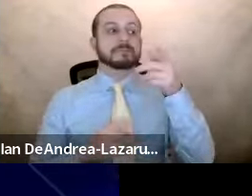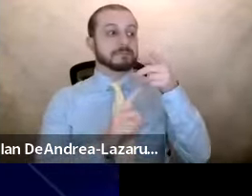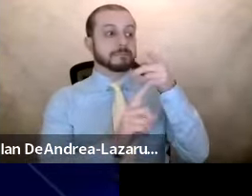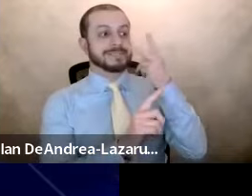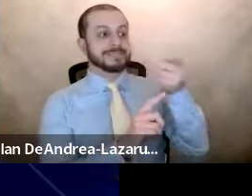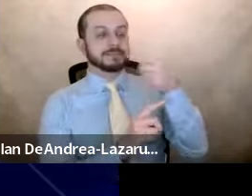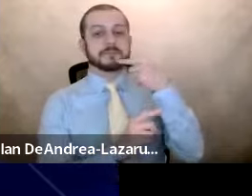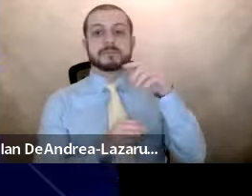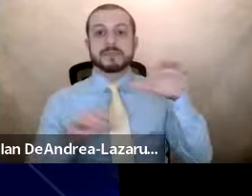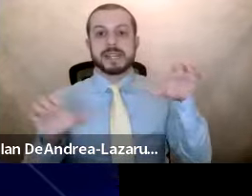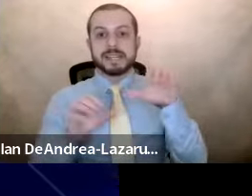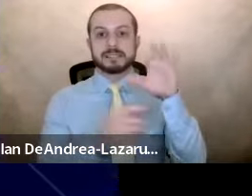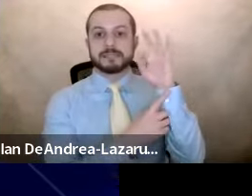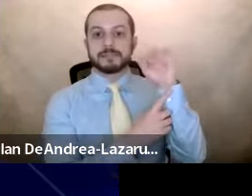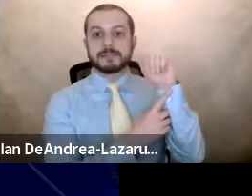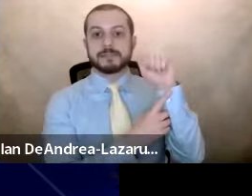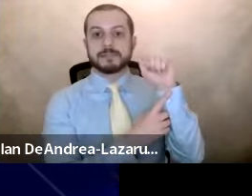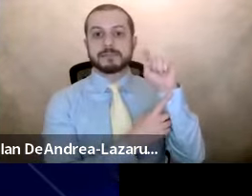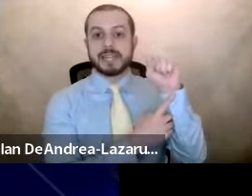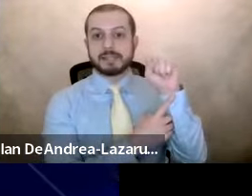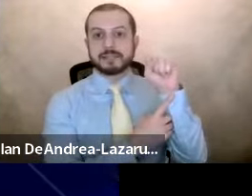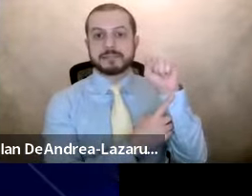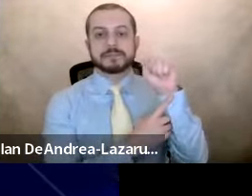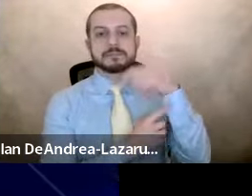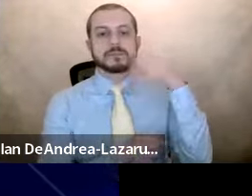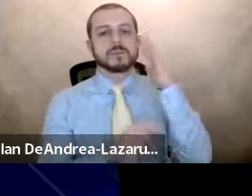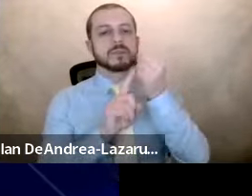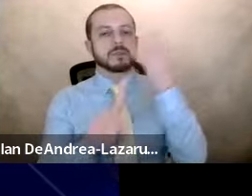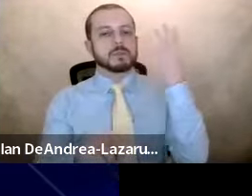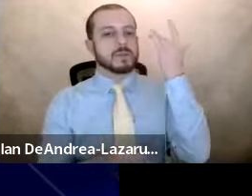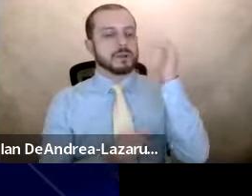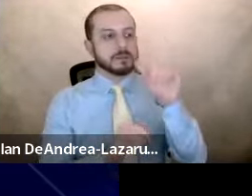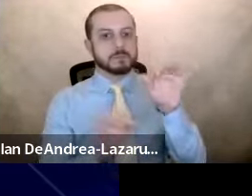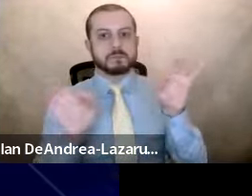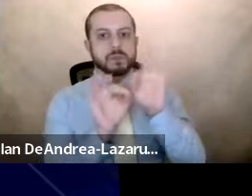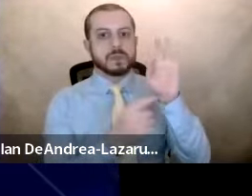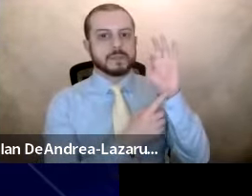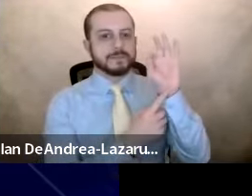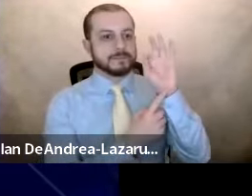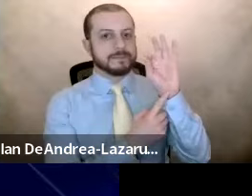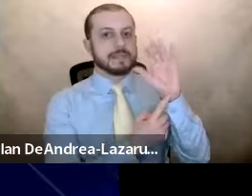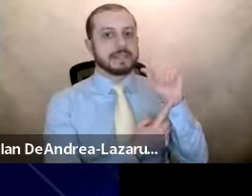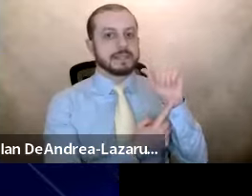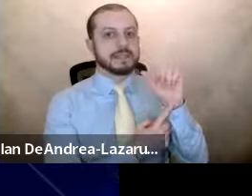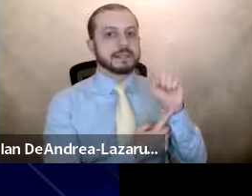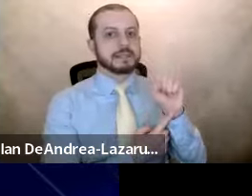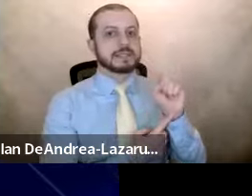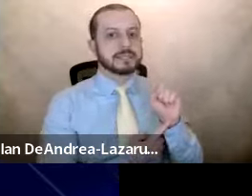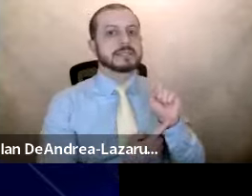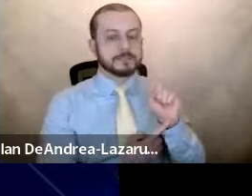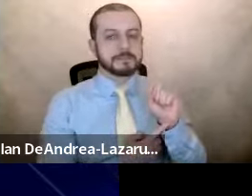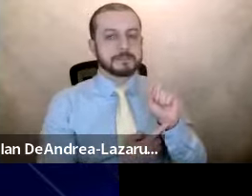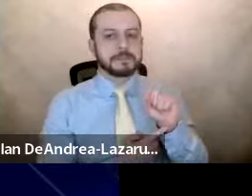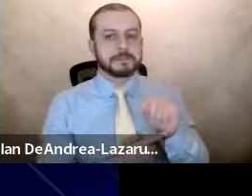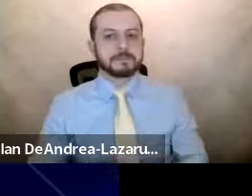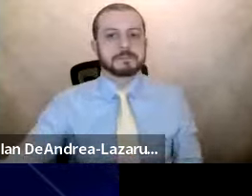And strokes are signed like this, and there's a reason for that, that I'll touch on in the next few slides.